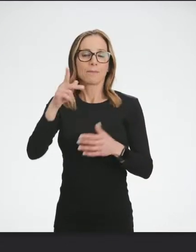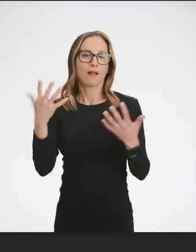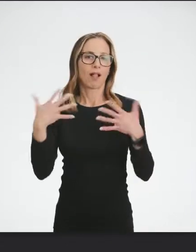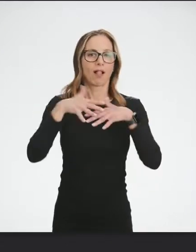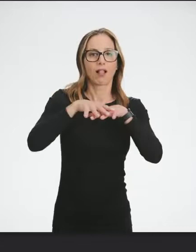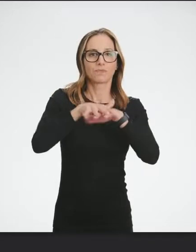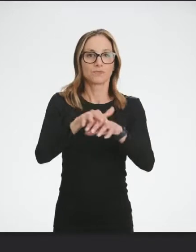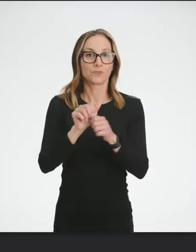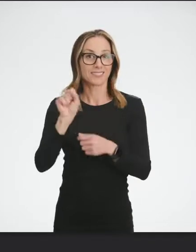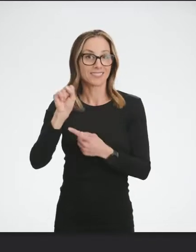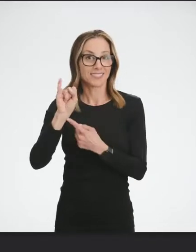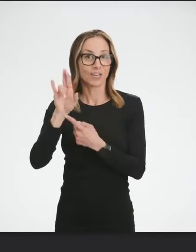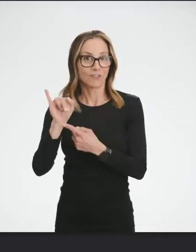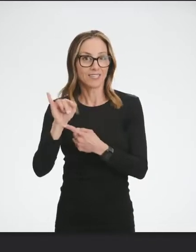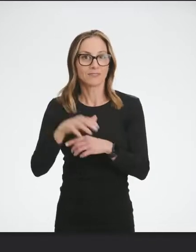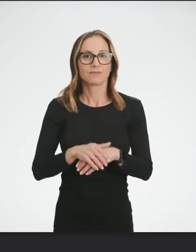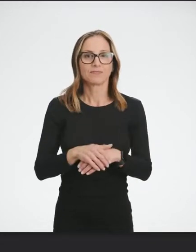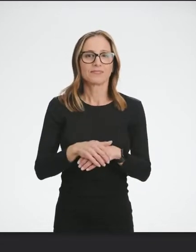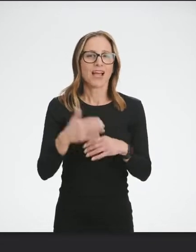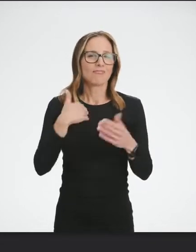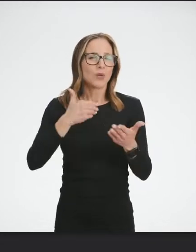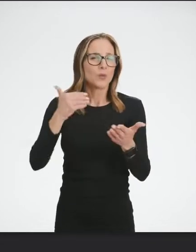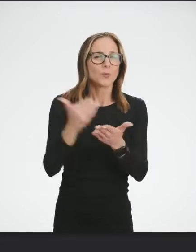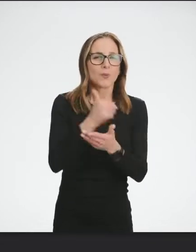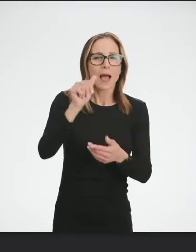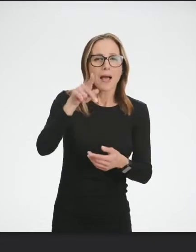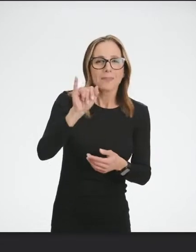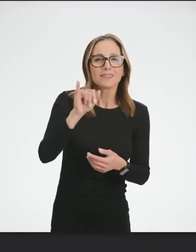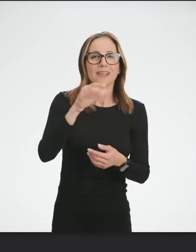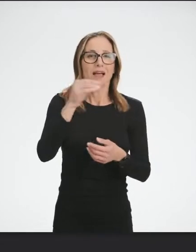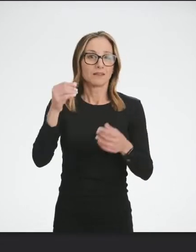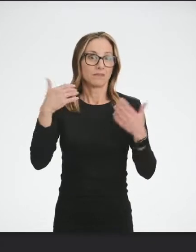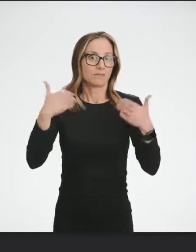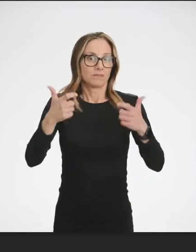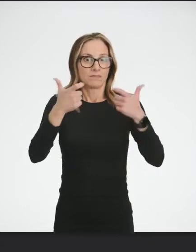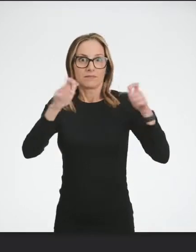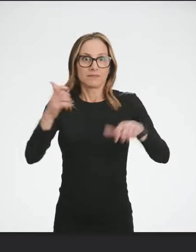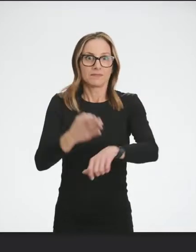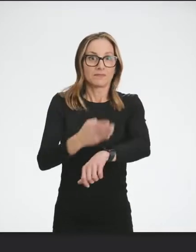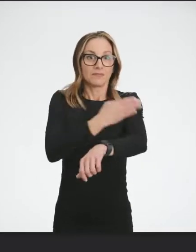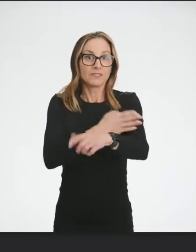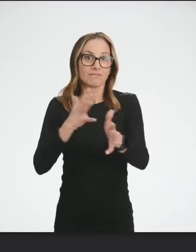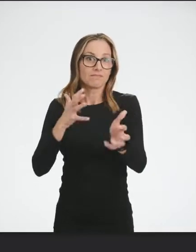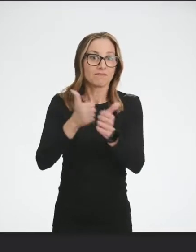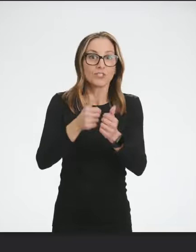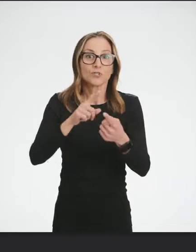There are entirely new APIs and major updates to existing APIs, like WeatherKit, MapKit,